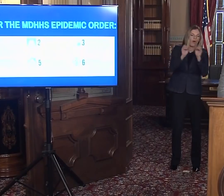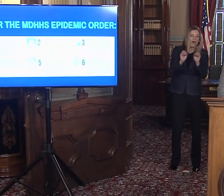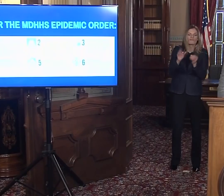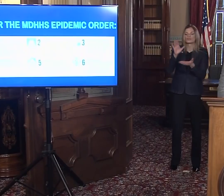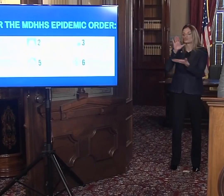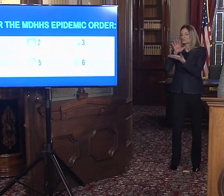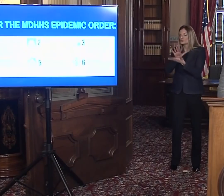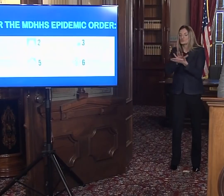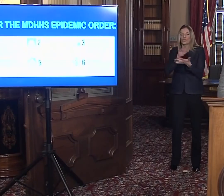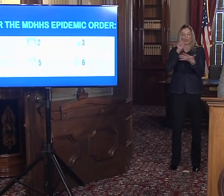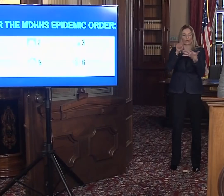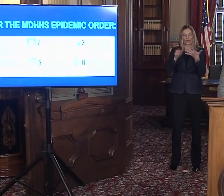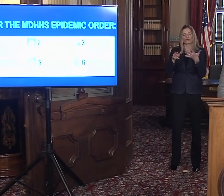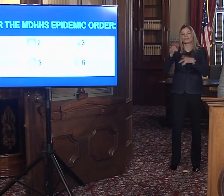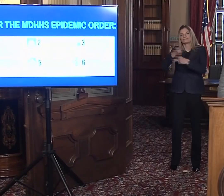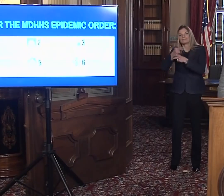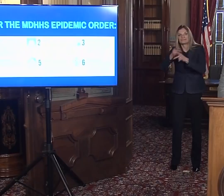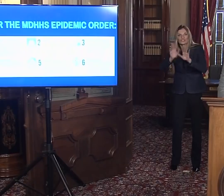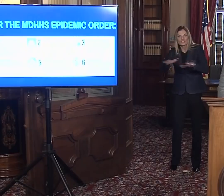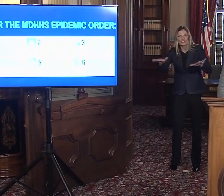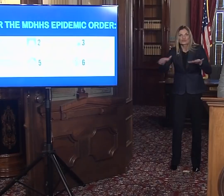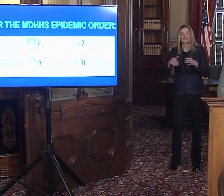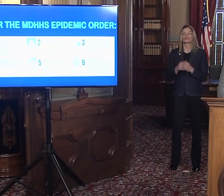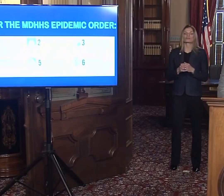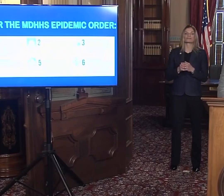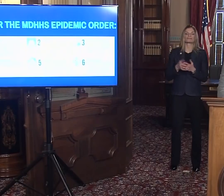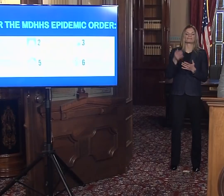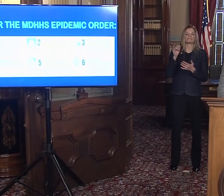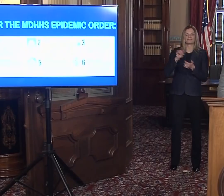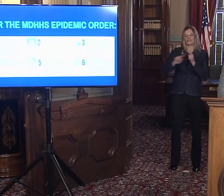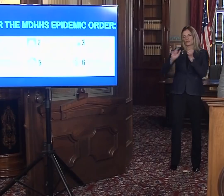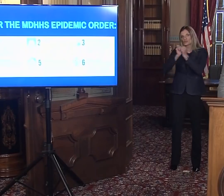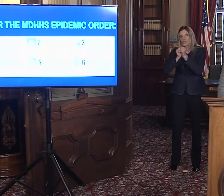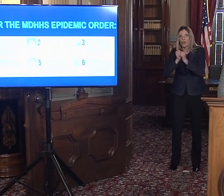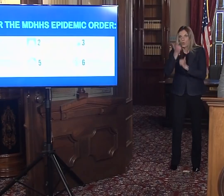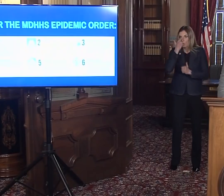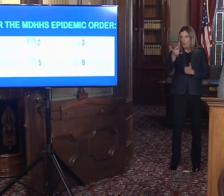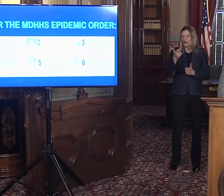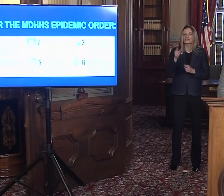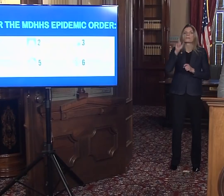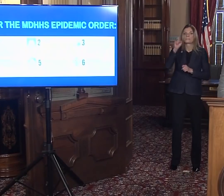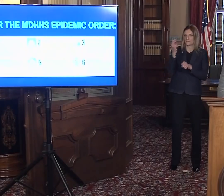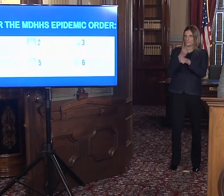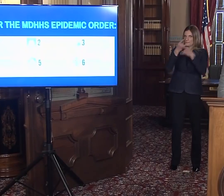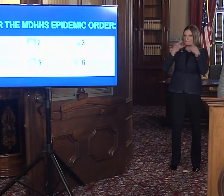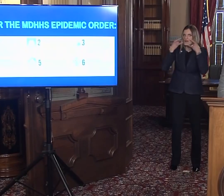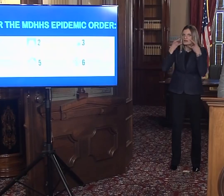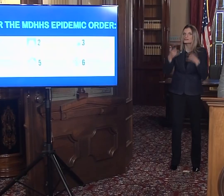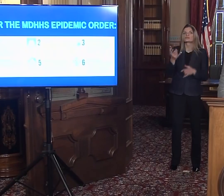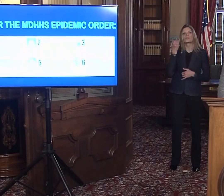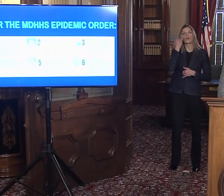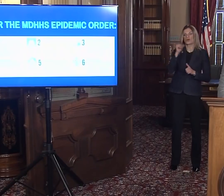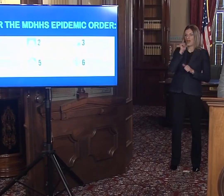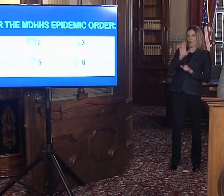MUST BE WORN AT ANY GATHERING OCCURRING AT A BUSINESS, AT AN OFFICE, SCHOOLS, CHILD CARE